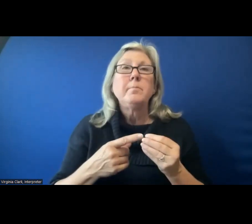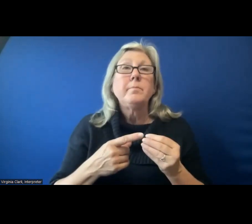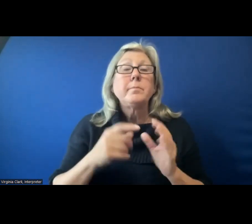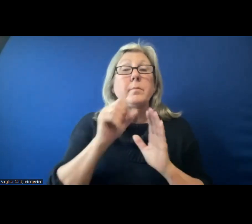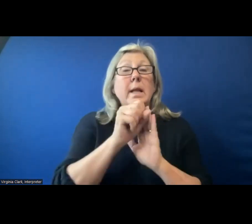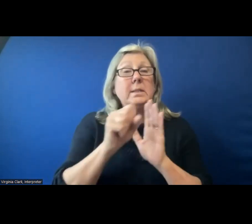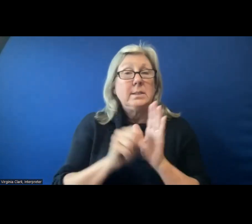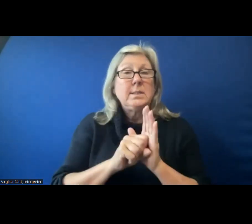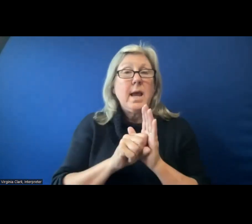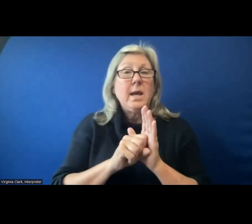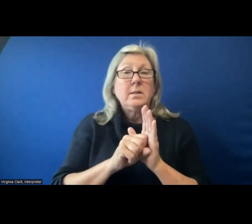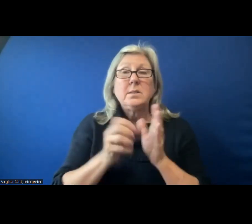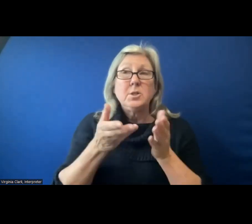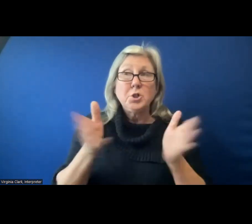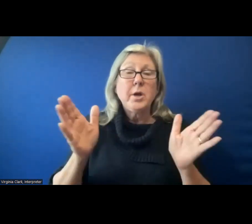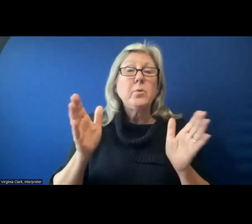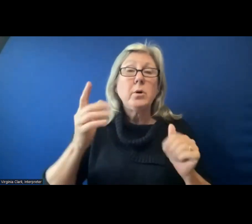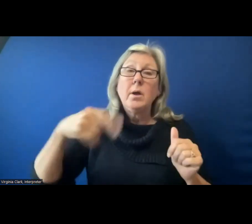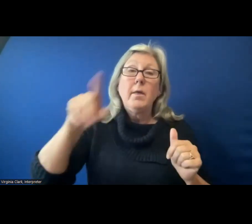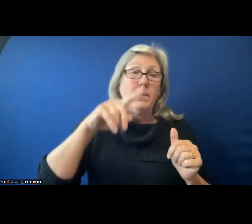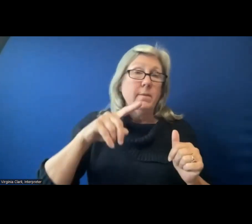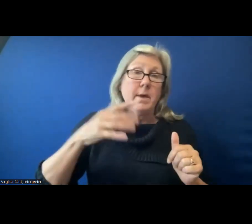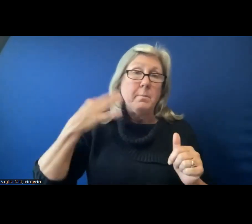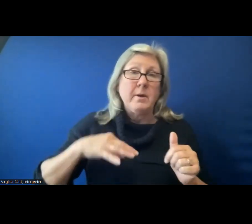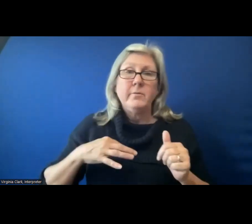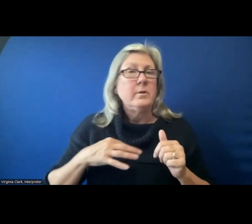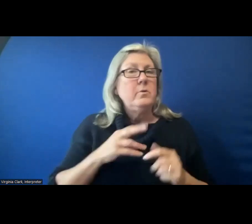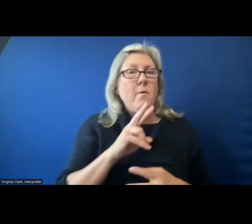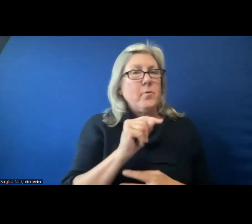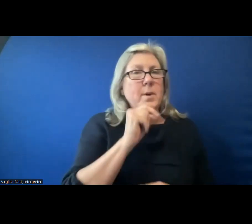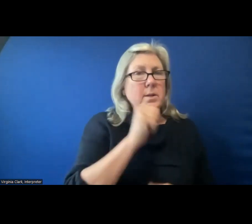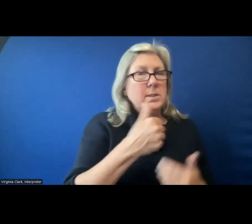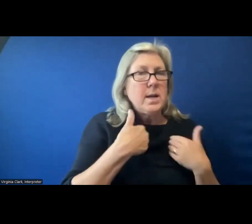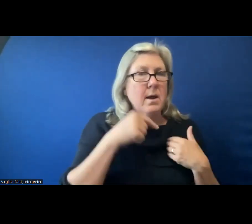in general, benefit a lot, and this is something Vermont doesn't have by having an organization